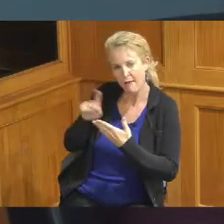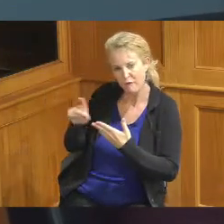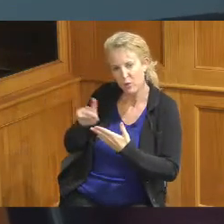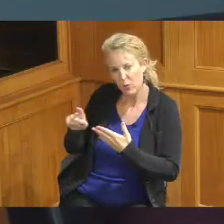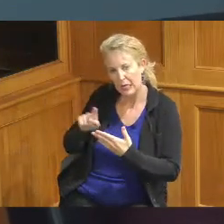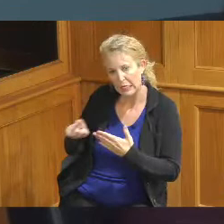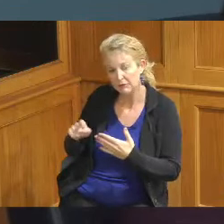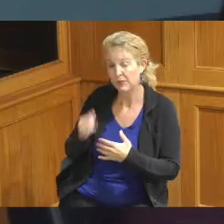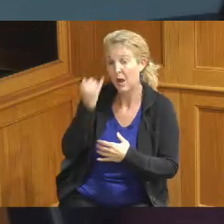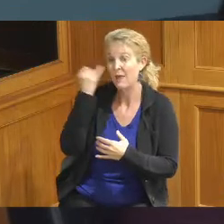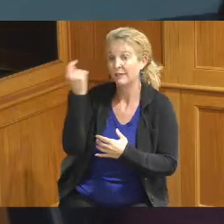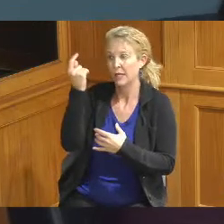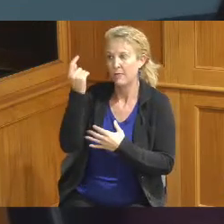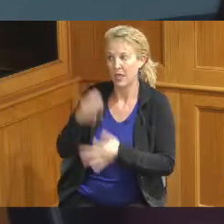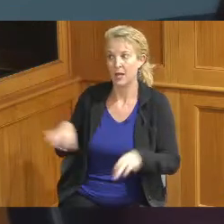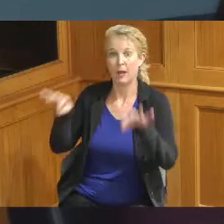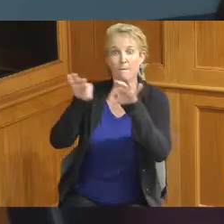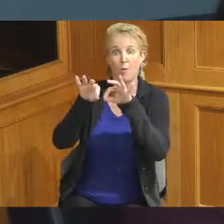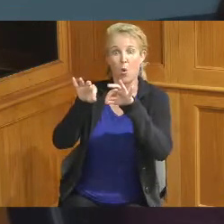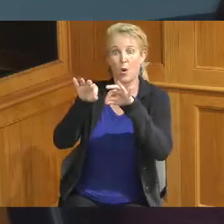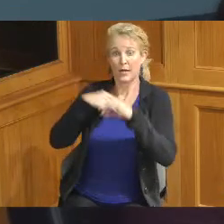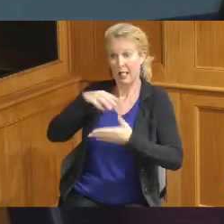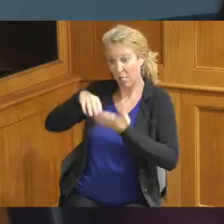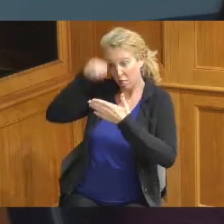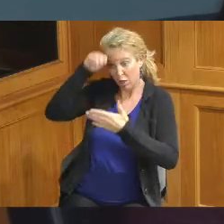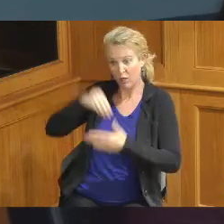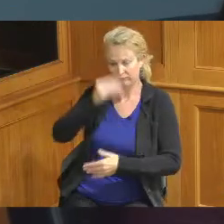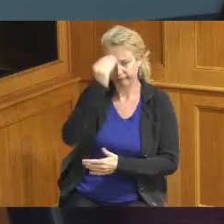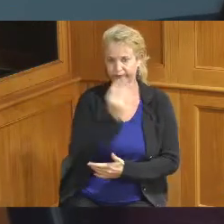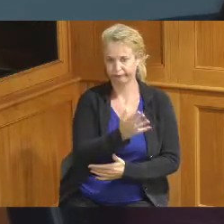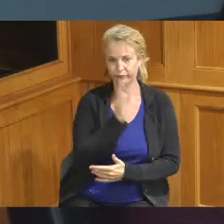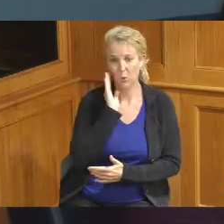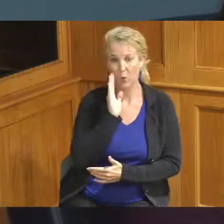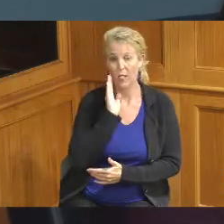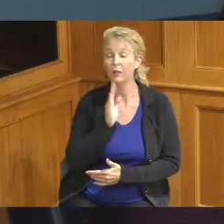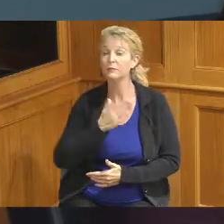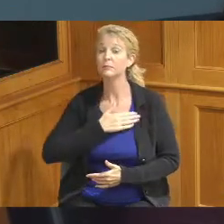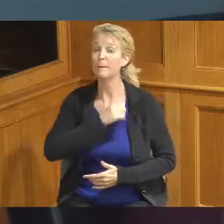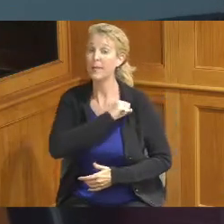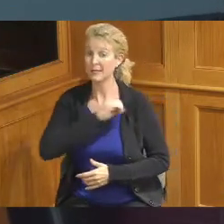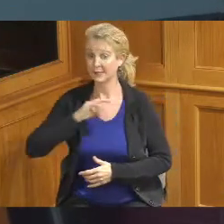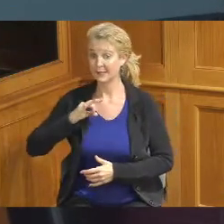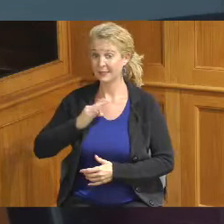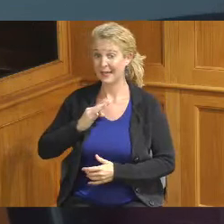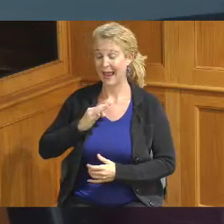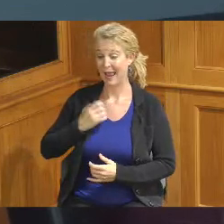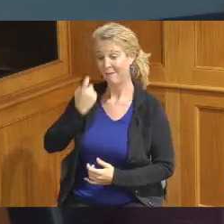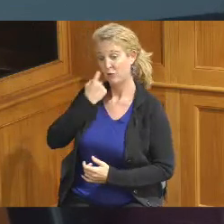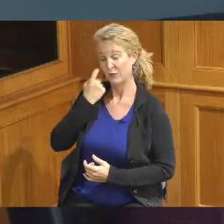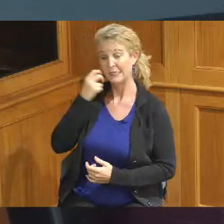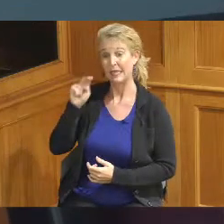significant comes out I'll share with the Board my staff actually attended the NAACP Freedom